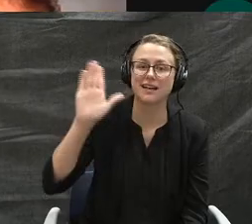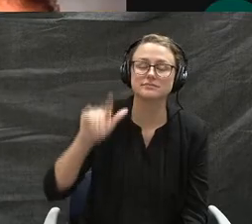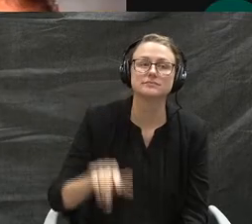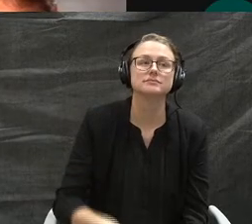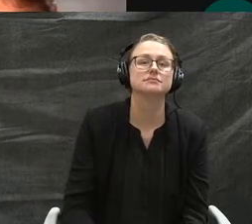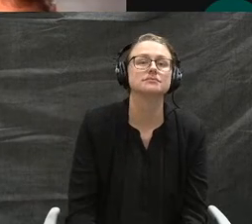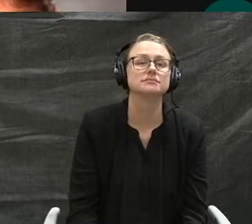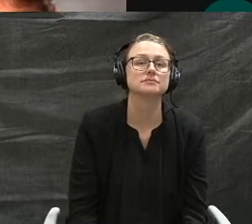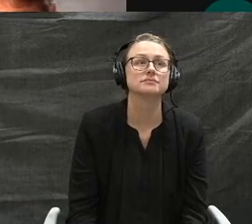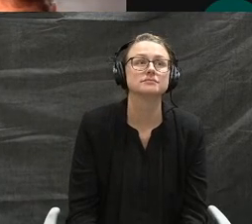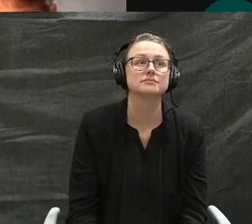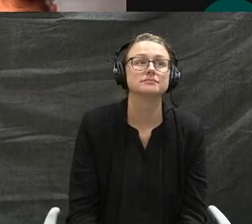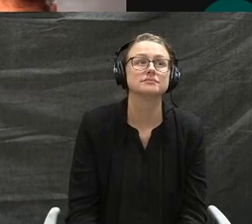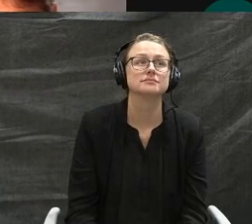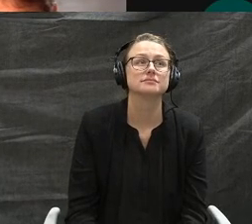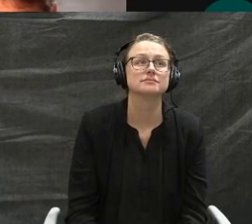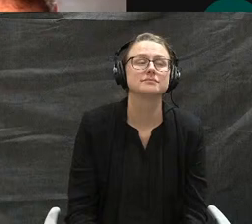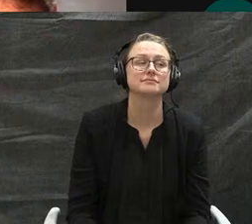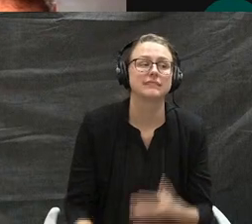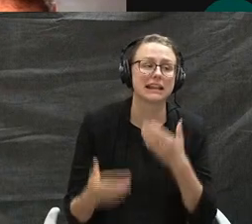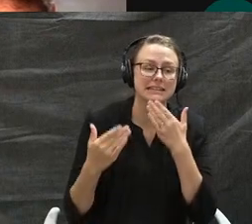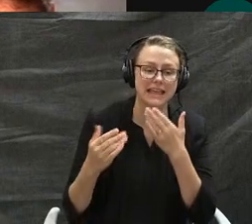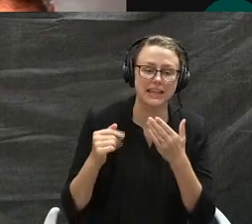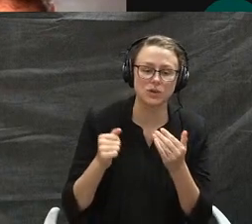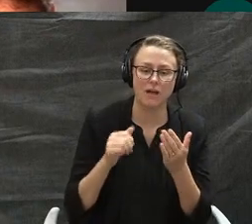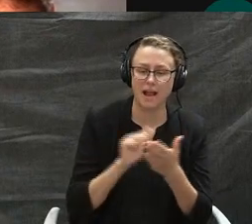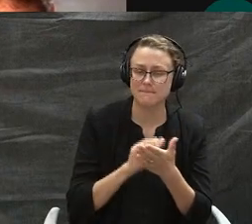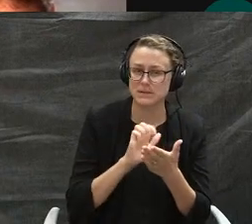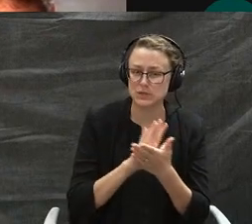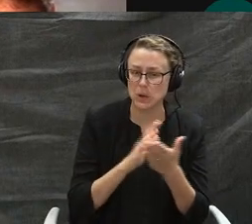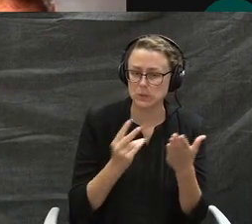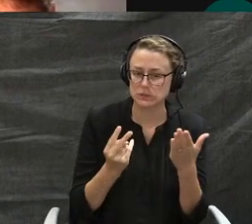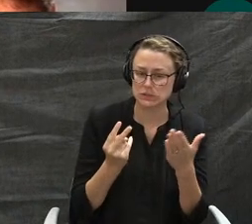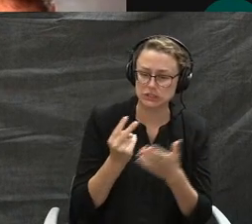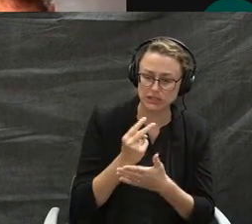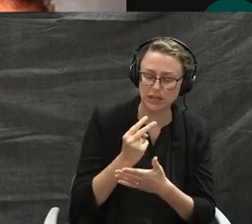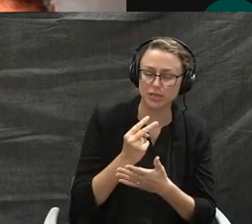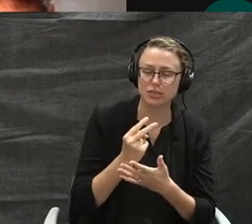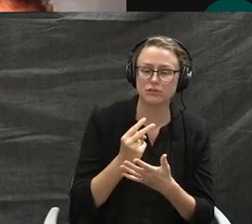Thanks, I'm looking back through my notes and I have asked a lot